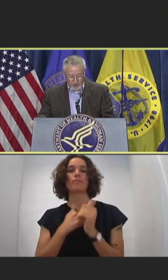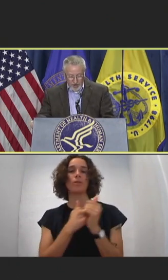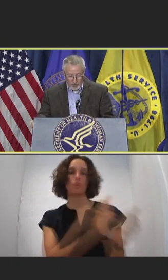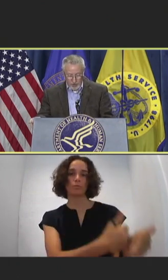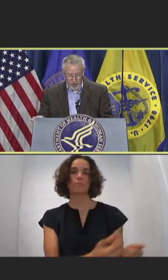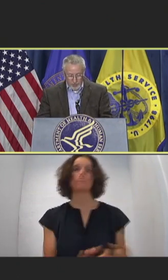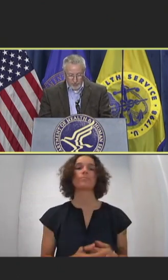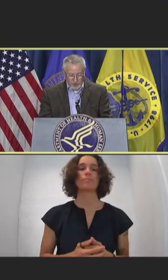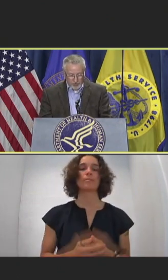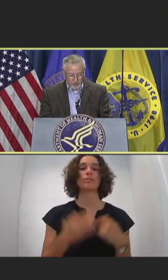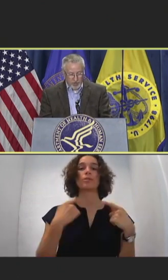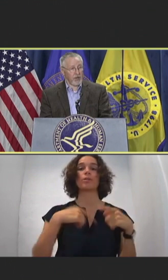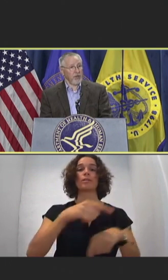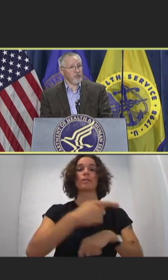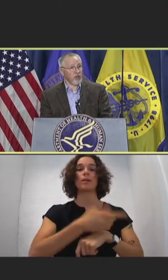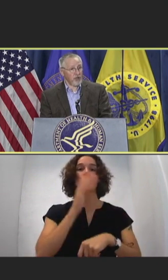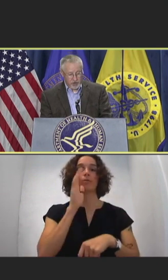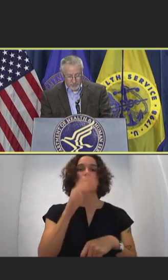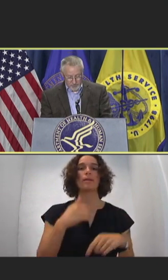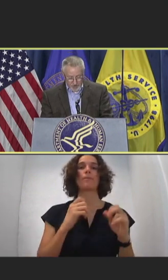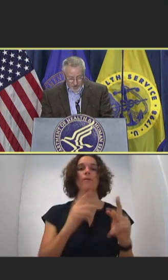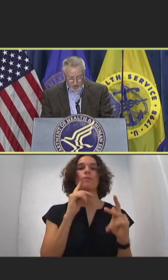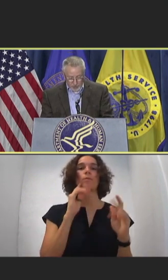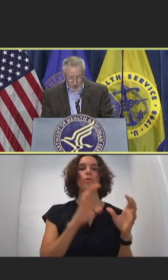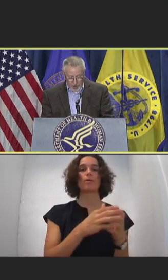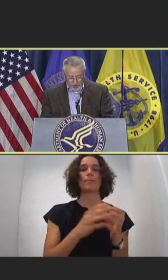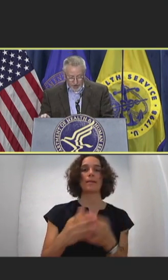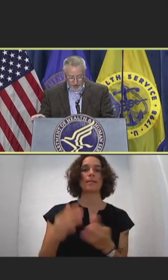there will be opportunities for committee discussion. And we'd like to -- if you'd